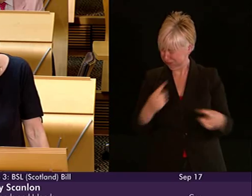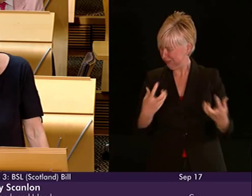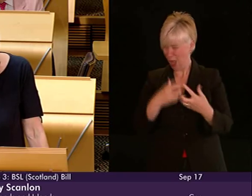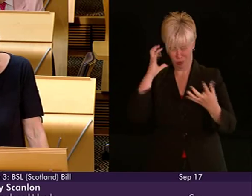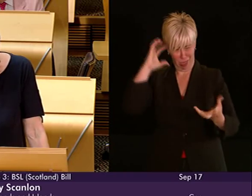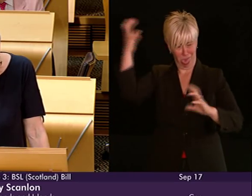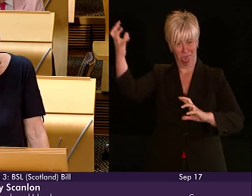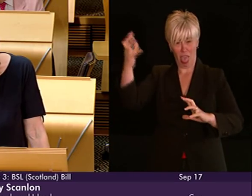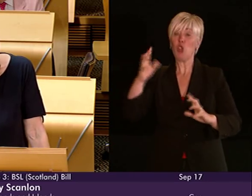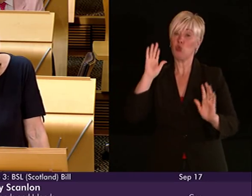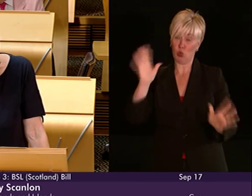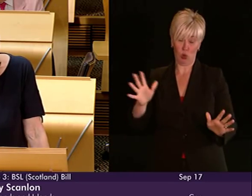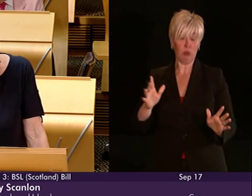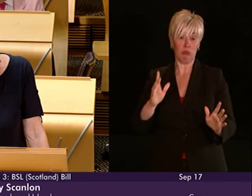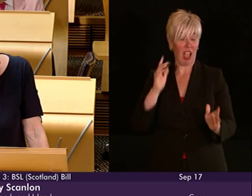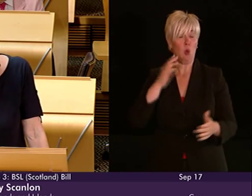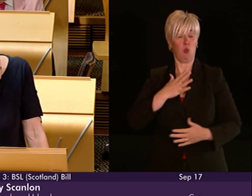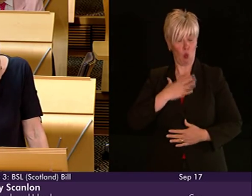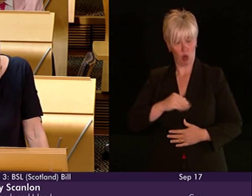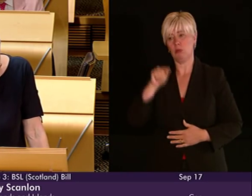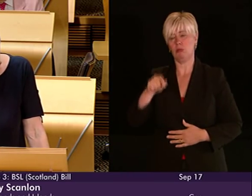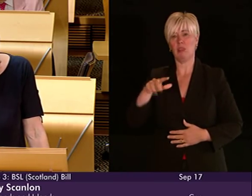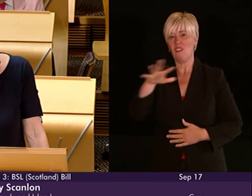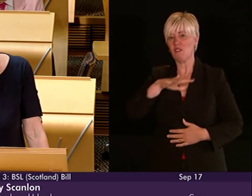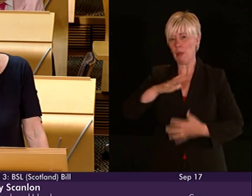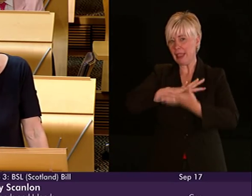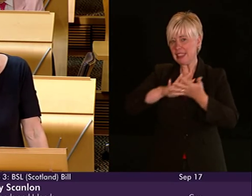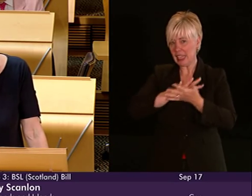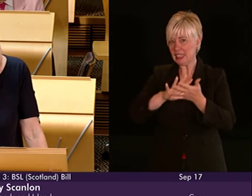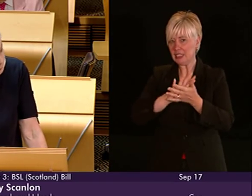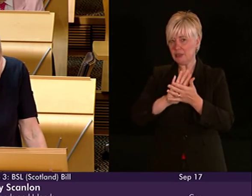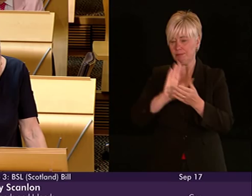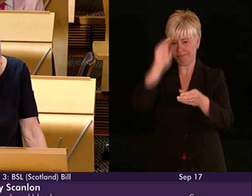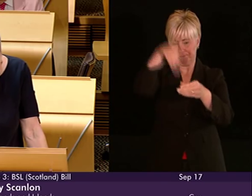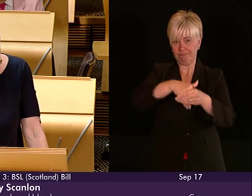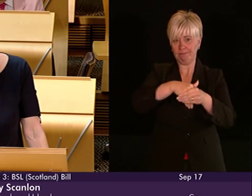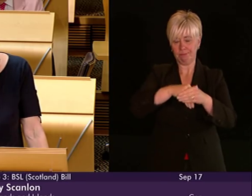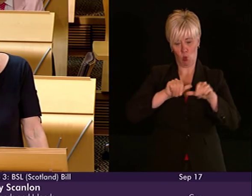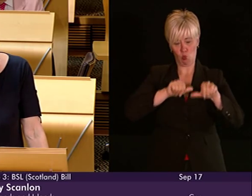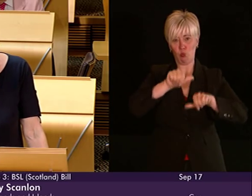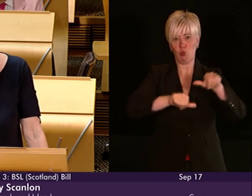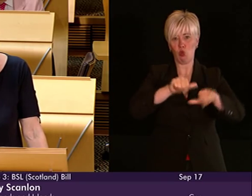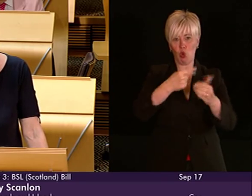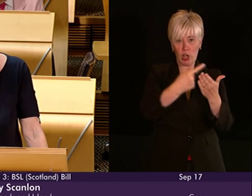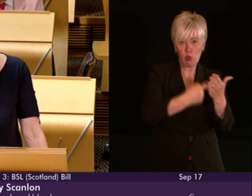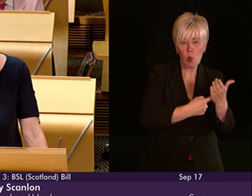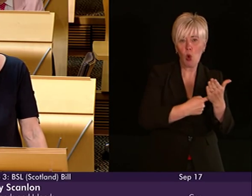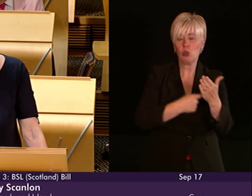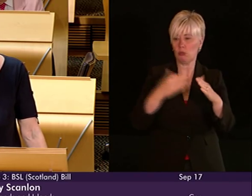I would like family sign language to be included in the progress reports and performance reviews,